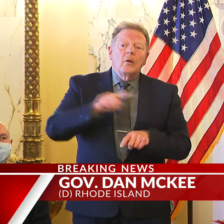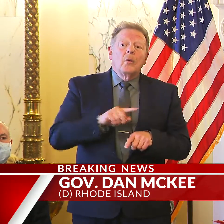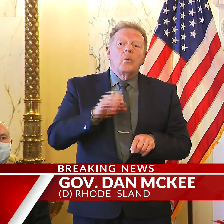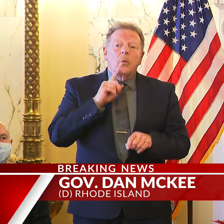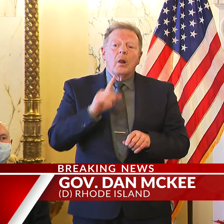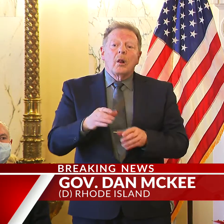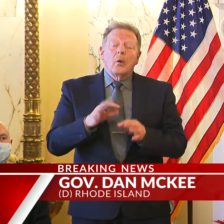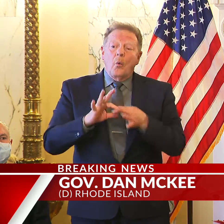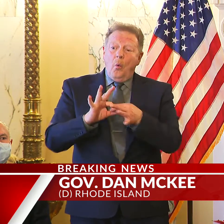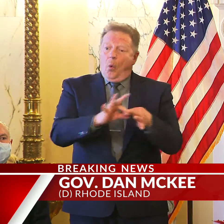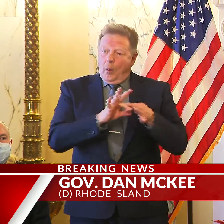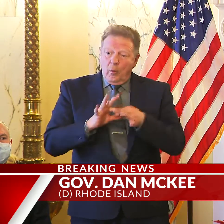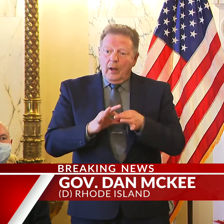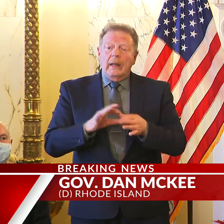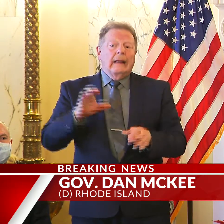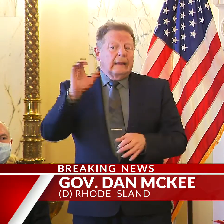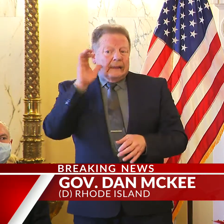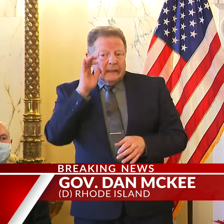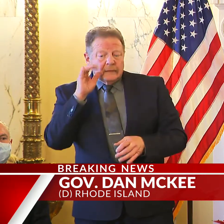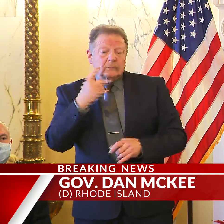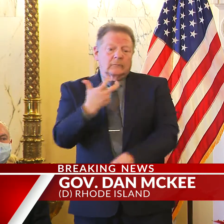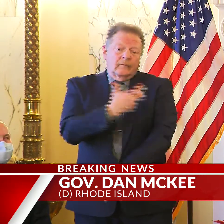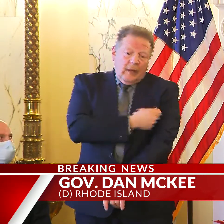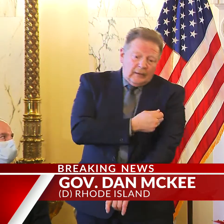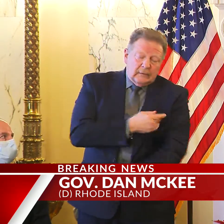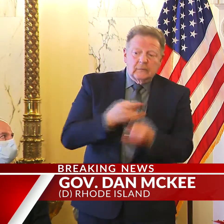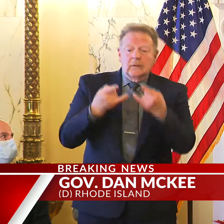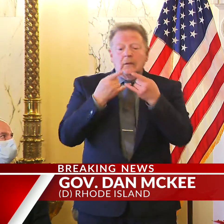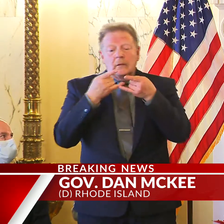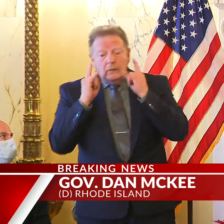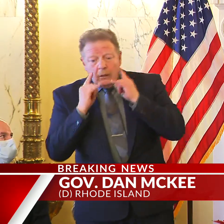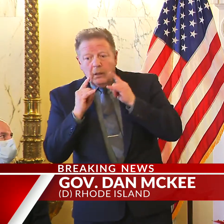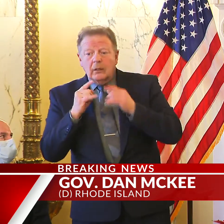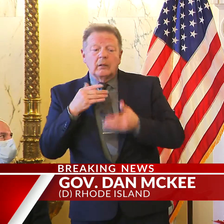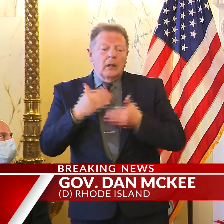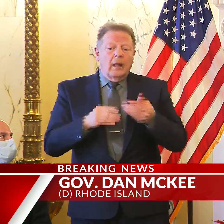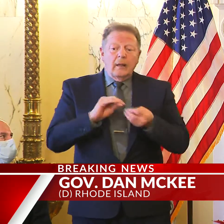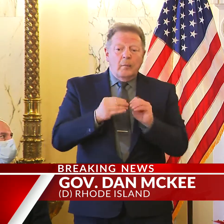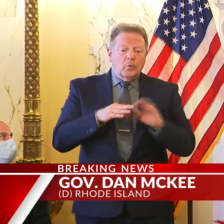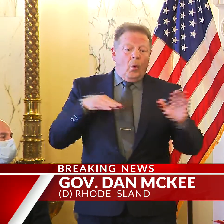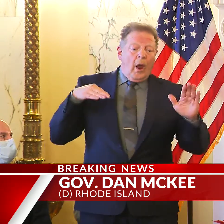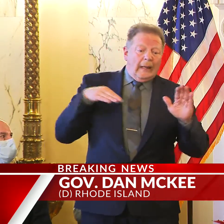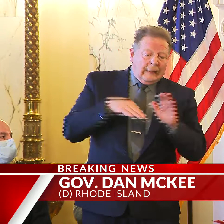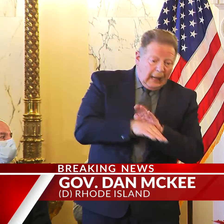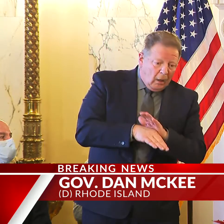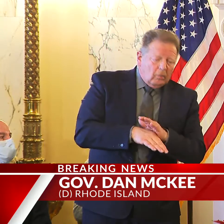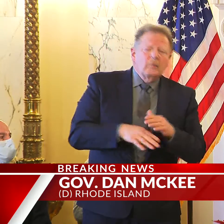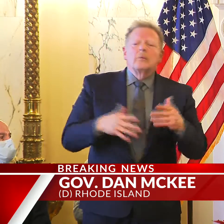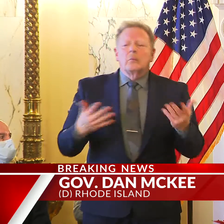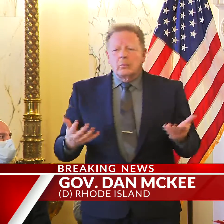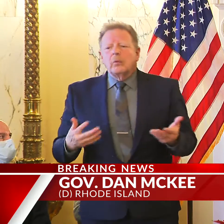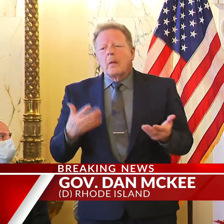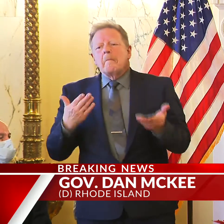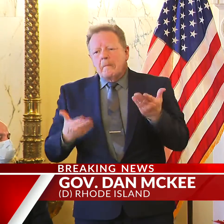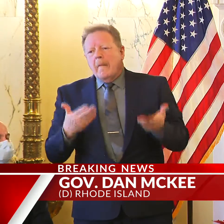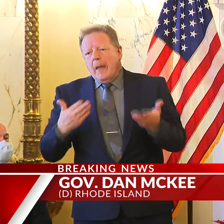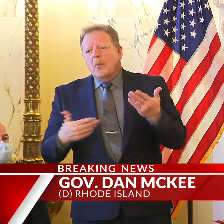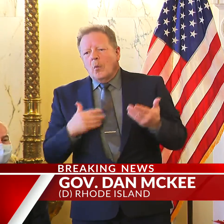ADDITIONAL ANY ANY ADDITIONAL TYPE OF RESTRICTIONS AND WE'RE CONFIDENT THAT THE PEOPLE IN THE STATE, A GOING TO REALLY RESPOND, YOU KNOW, TO THIS AND THAT THE DUNK CENT IS GOING TO